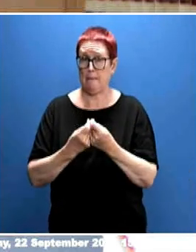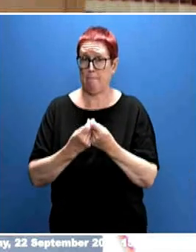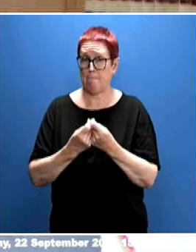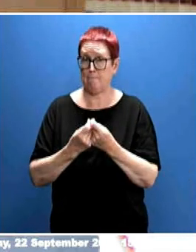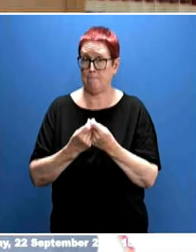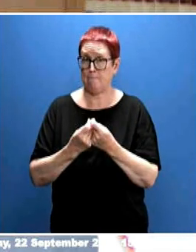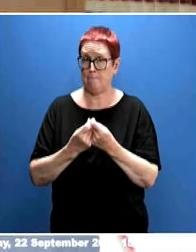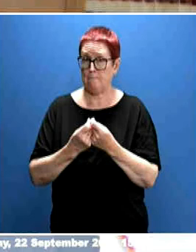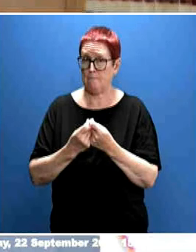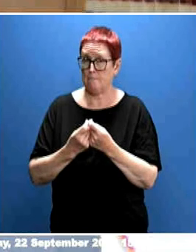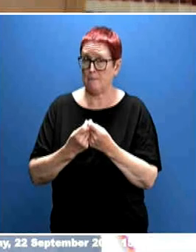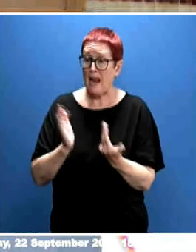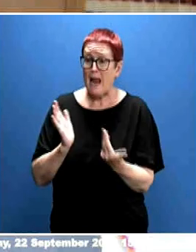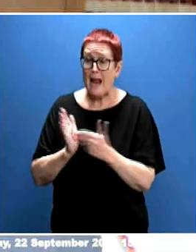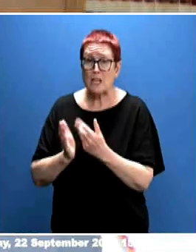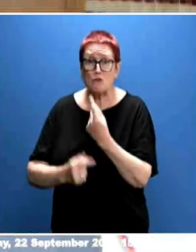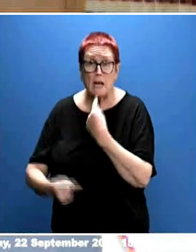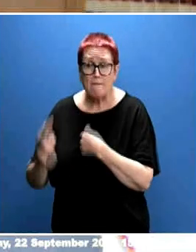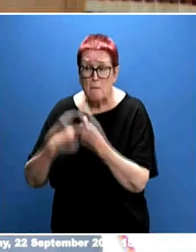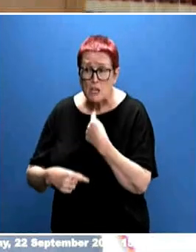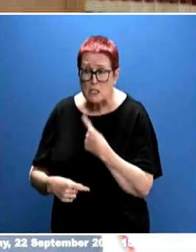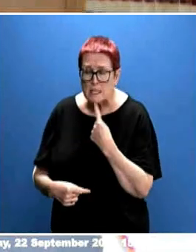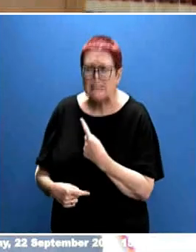may well indicate that there is information that needs to be sought, and further